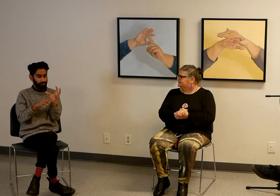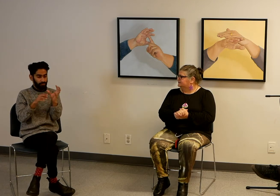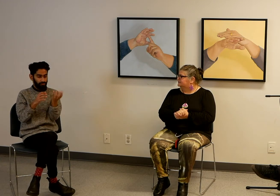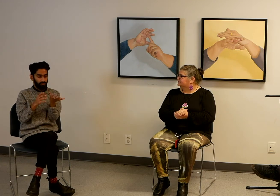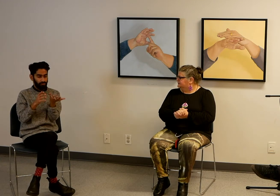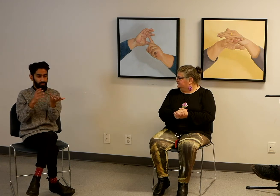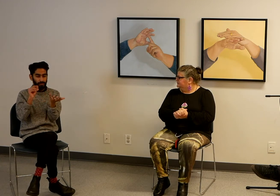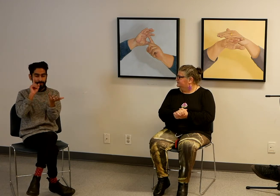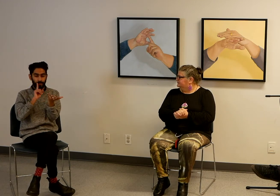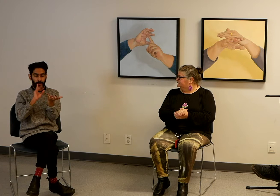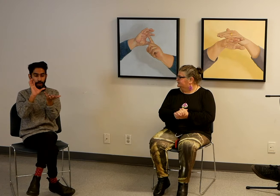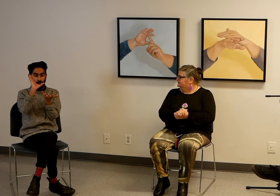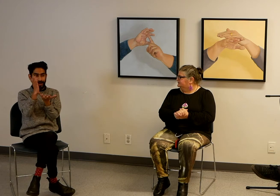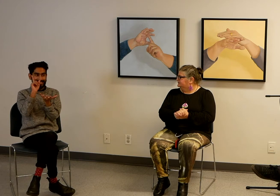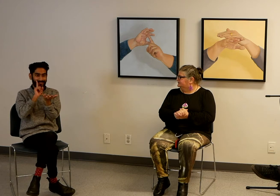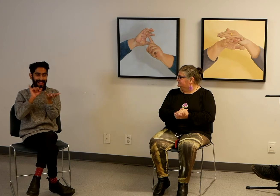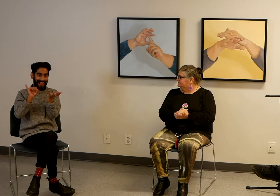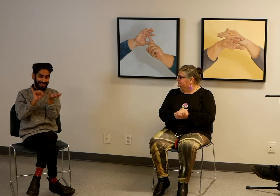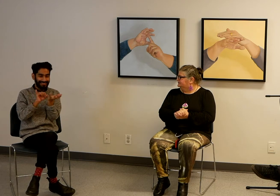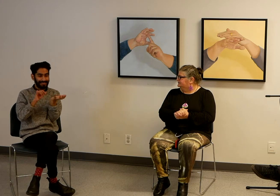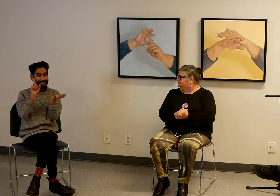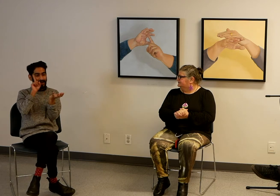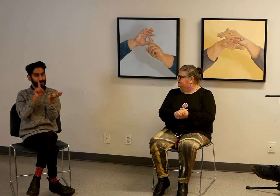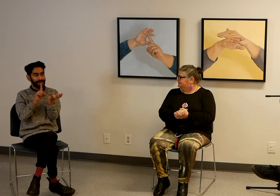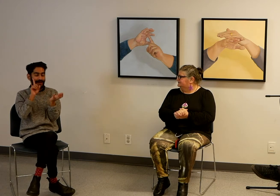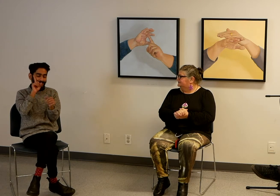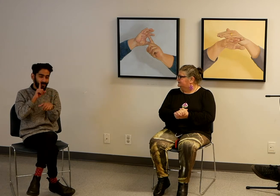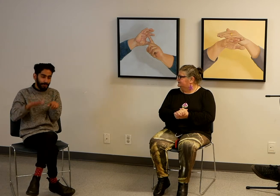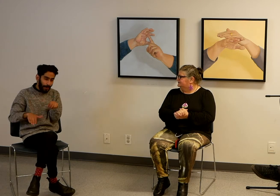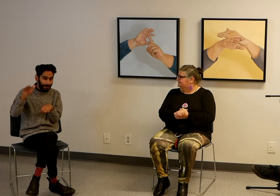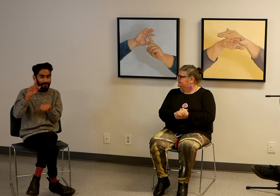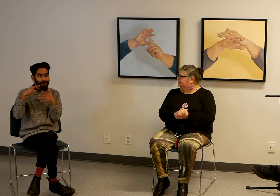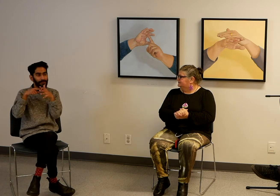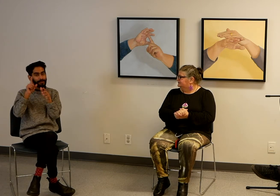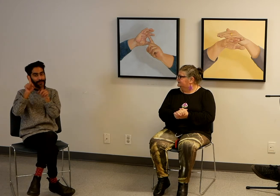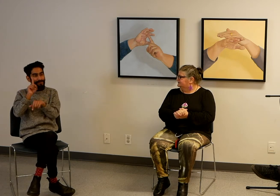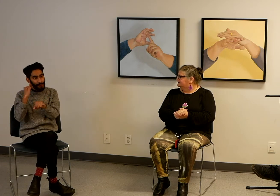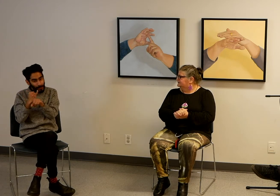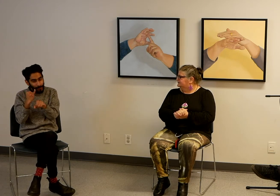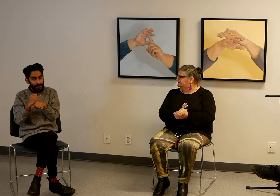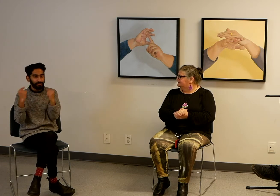Um, but for example, in a family, the way that somebody grows up deaf culture, if there's somebody that's deaf in that family, it's